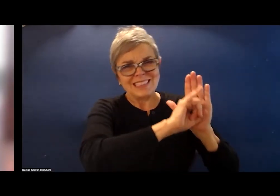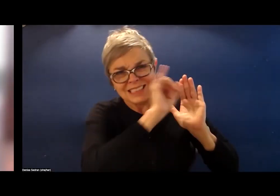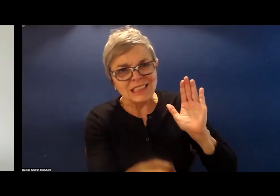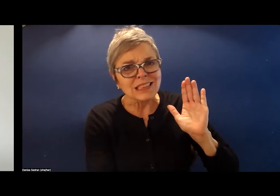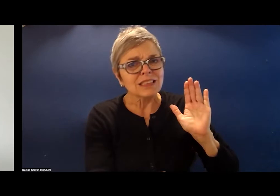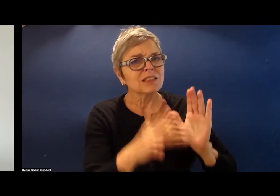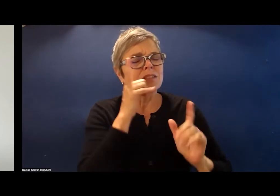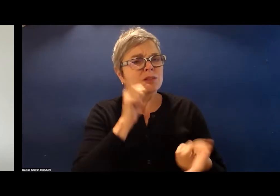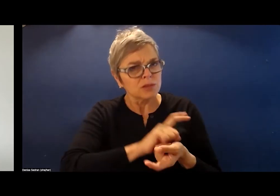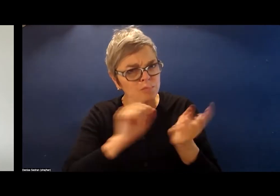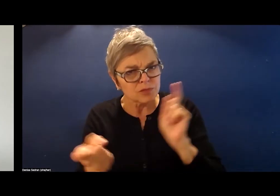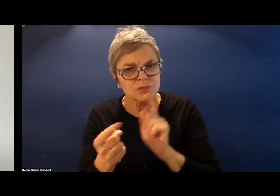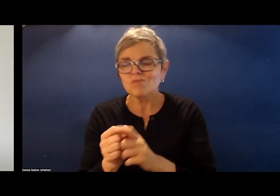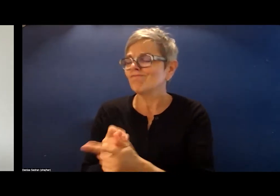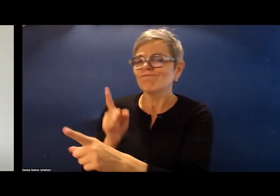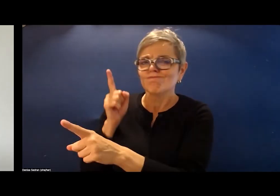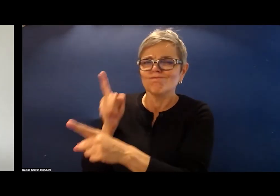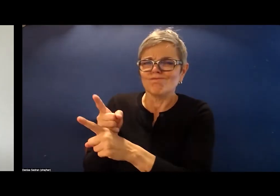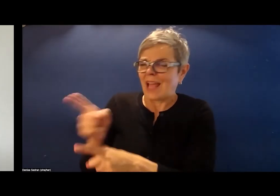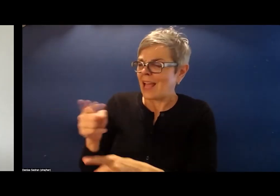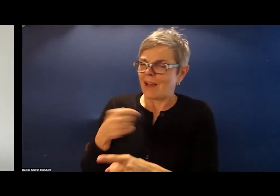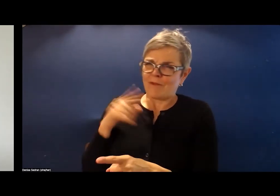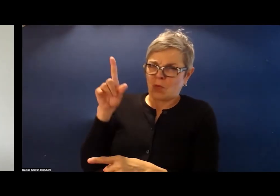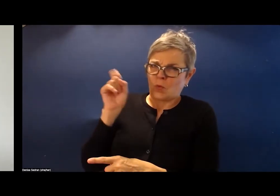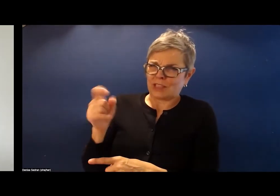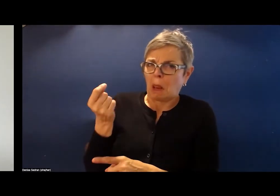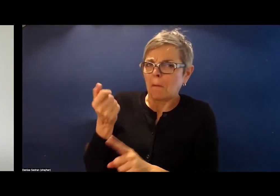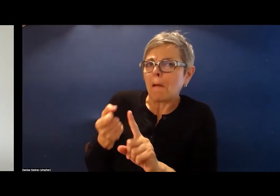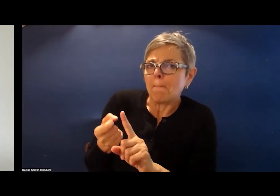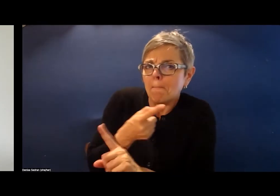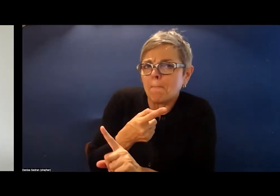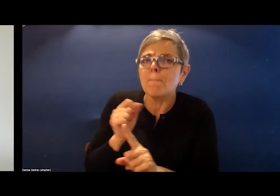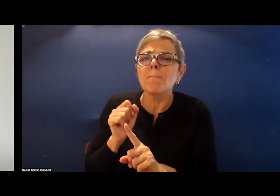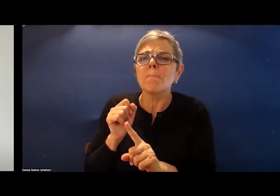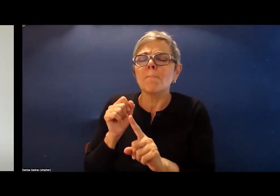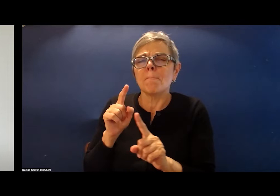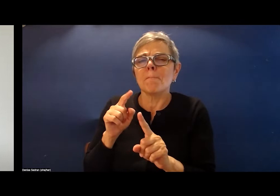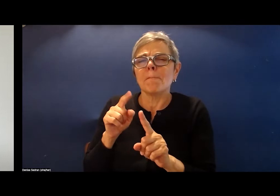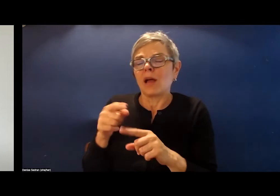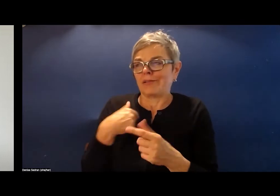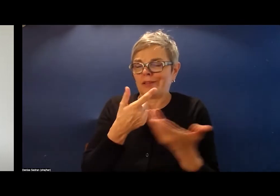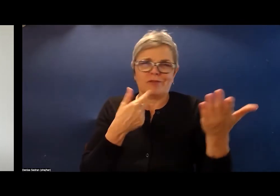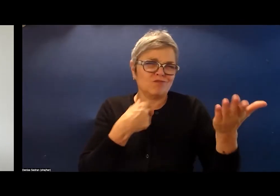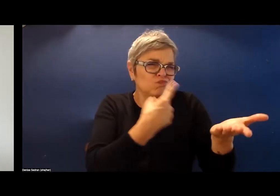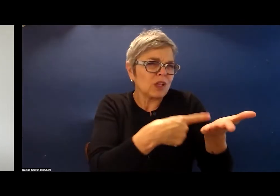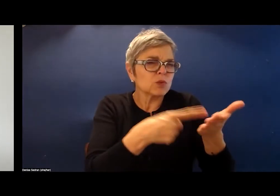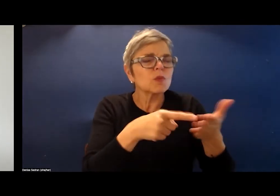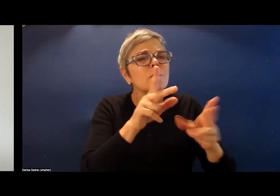Chase: Right, and so I have a question. It's a little bit off topic, but it's related to a discussion that I was having with people in the entertainment industry